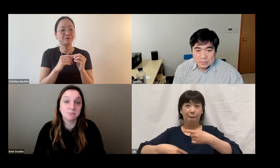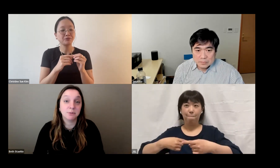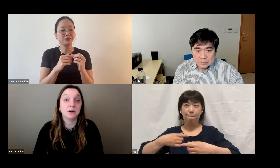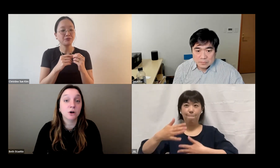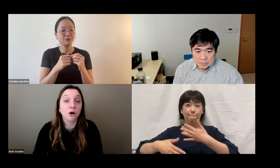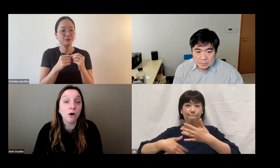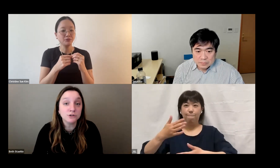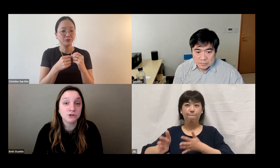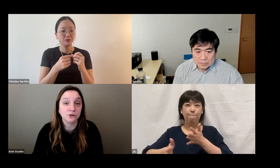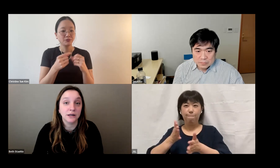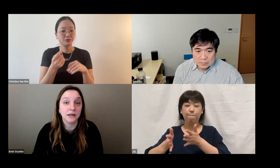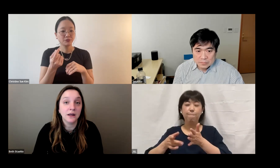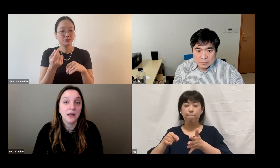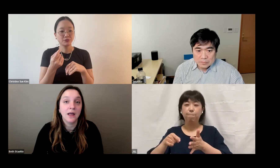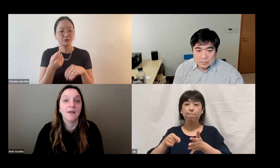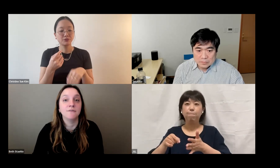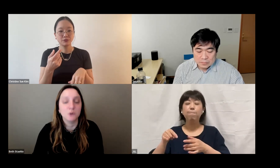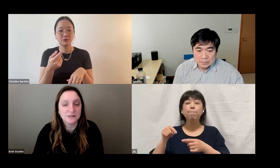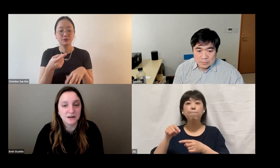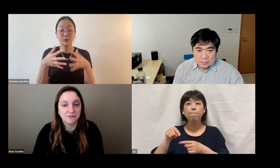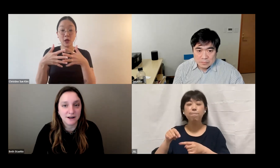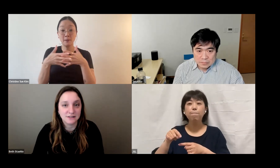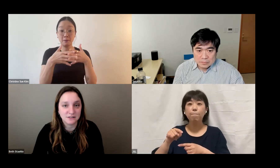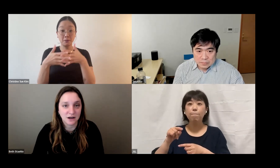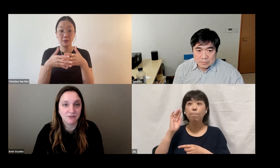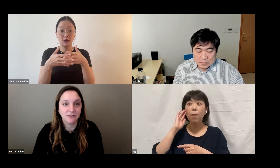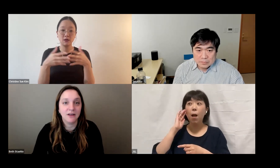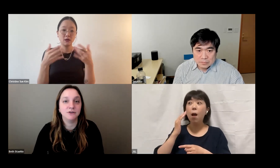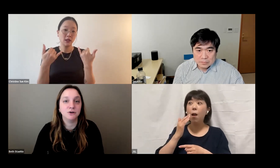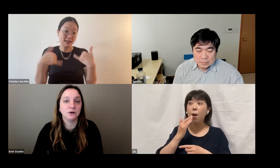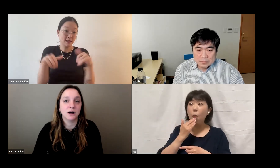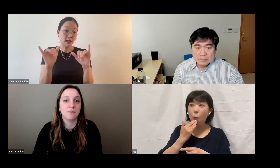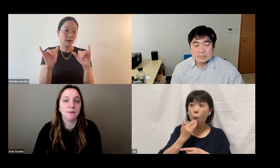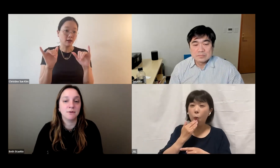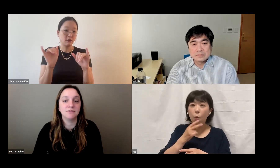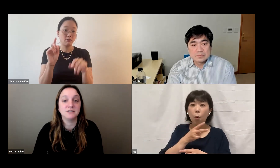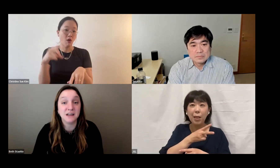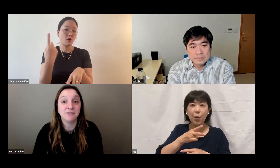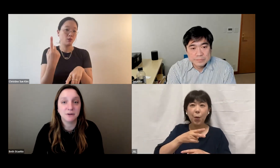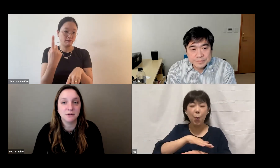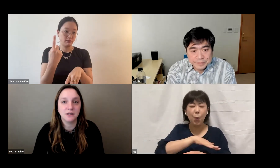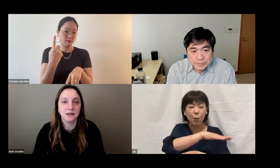But culturally, if you identify as deaf, if you're a member of the deaf community